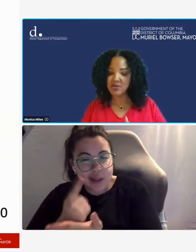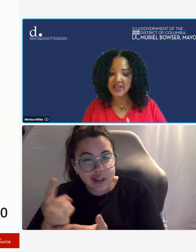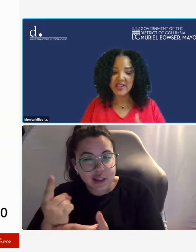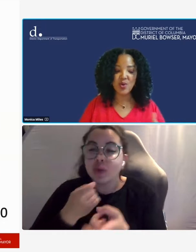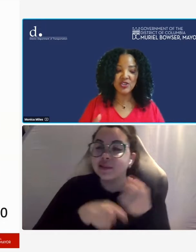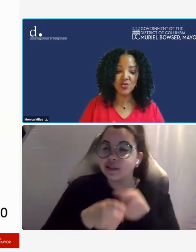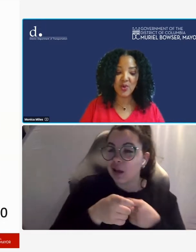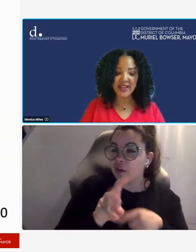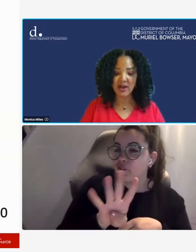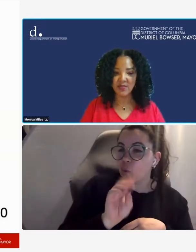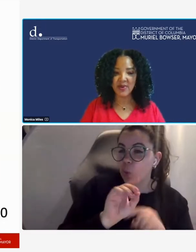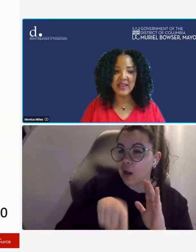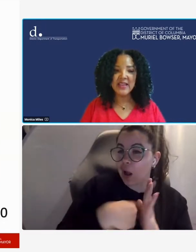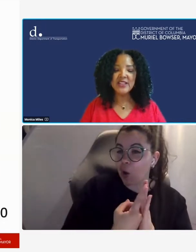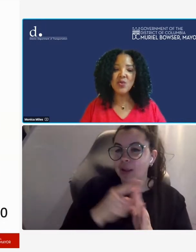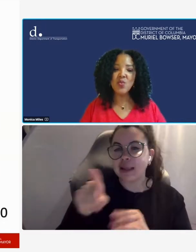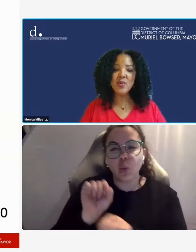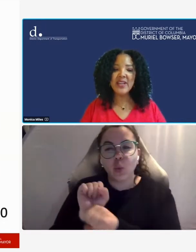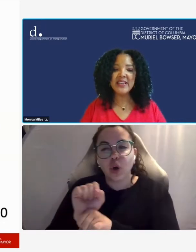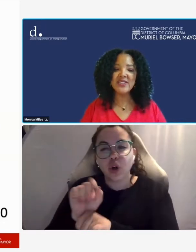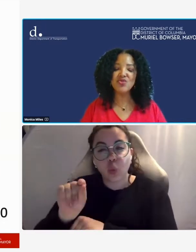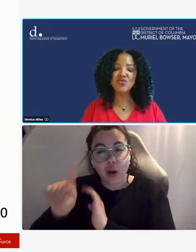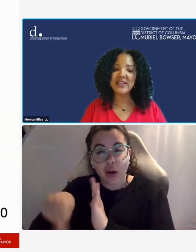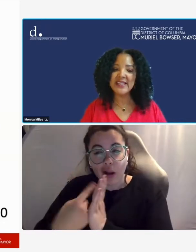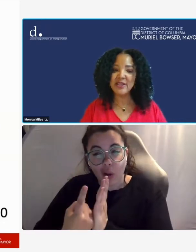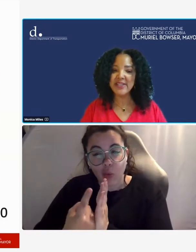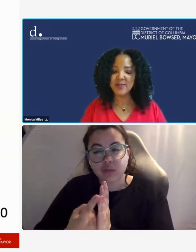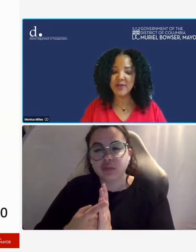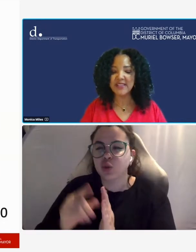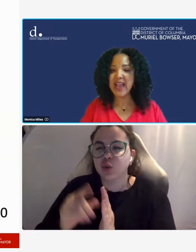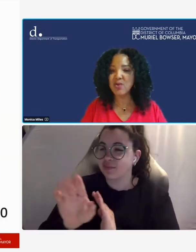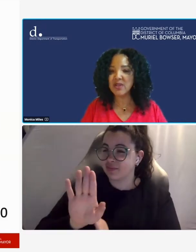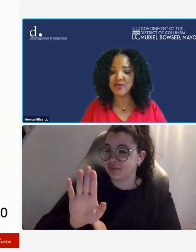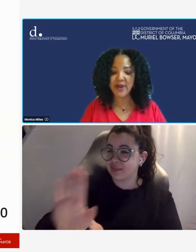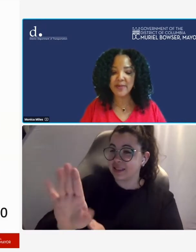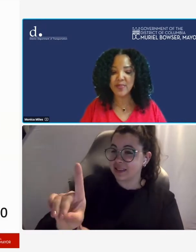week he worked a 20-hour week so what would his direct salary expense his hourly rate be